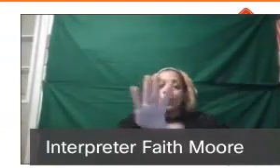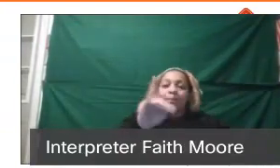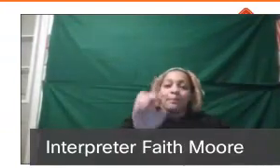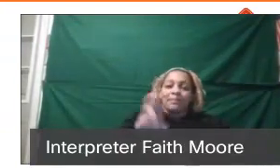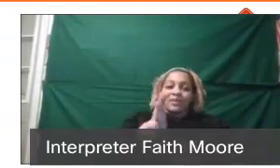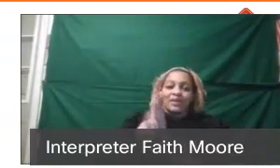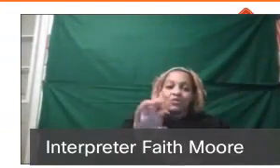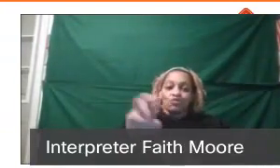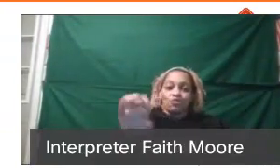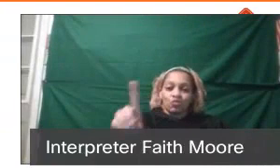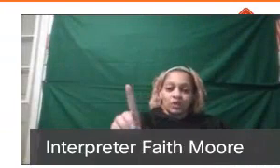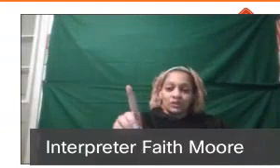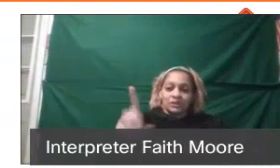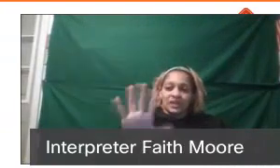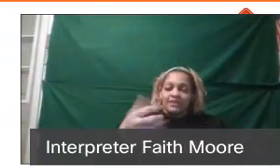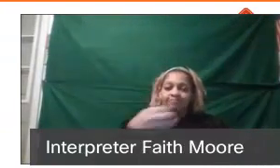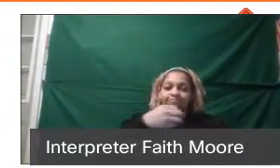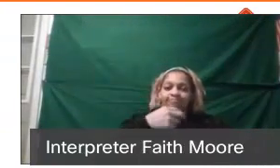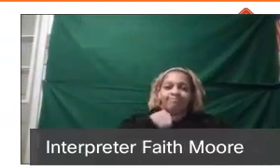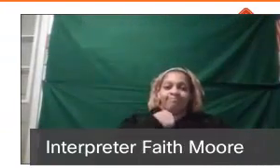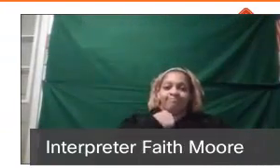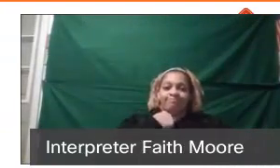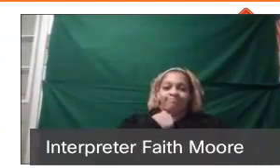When there's a lot of 200 traffic.